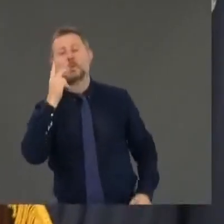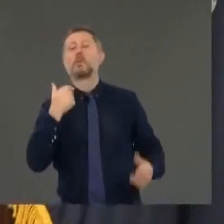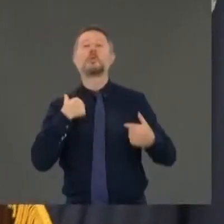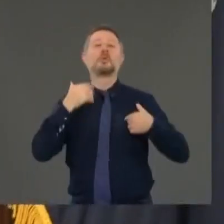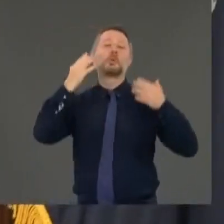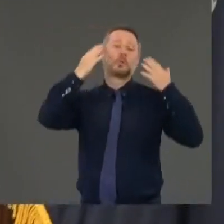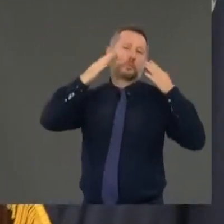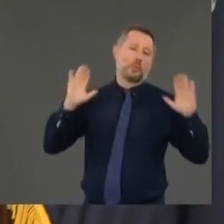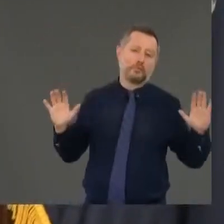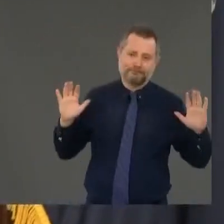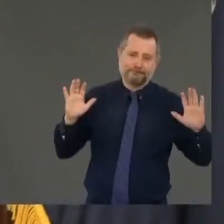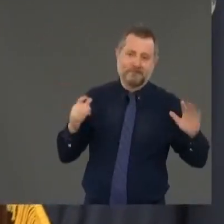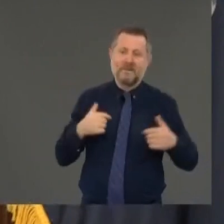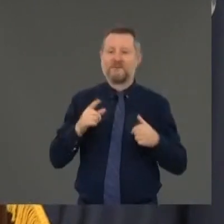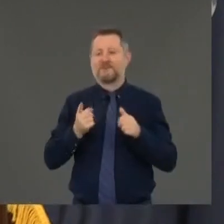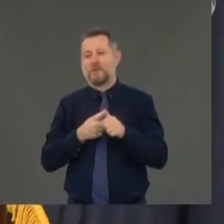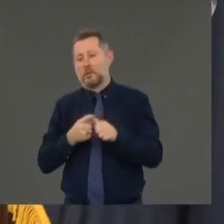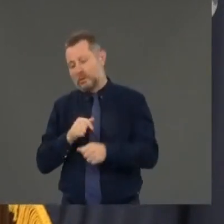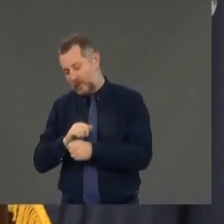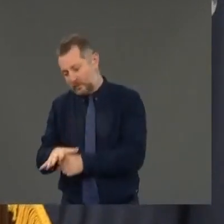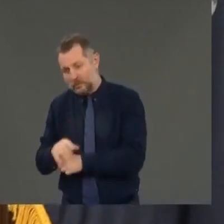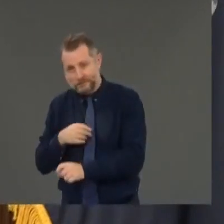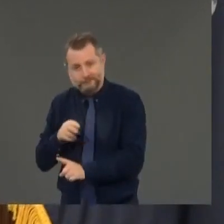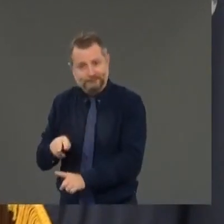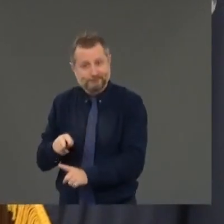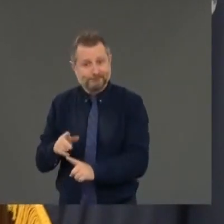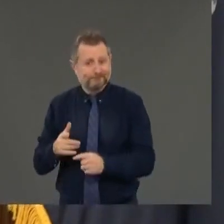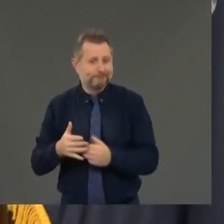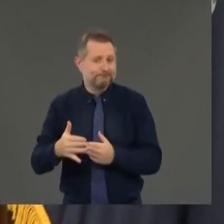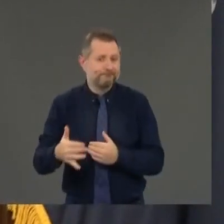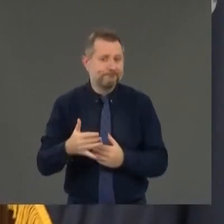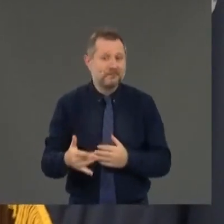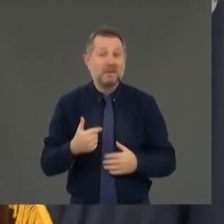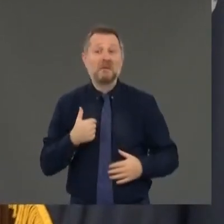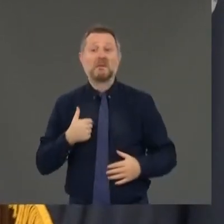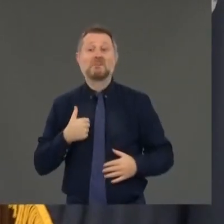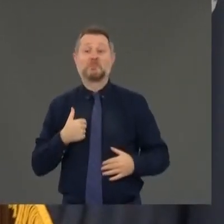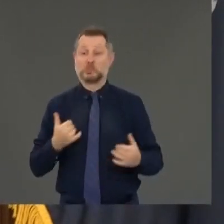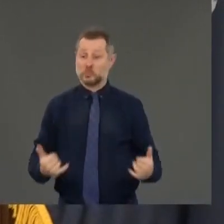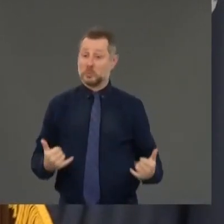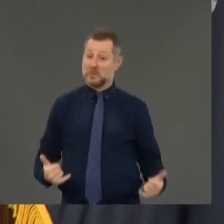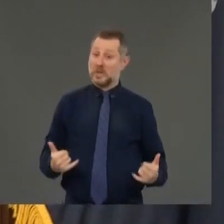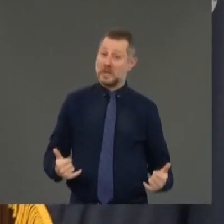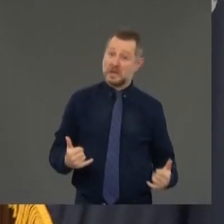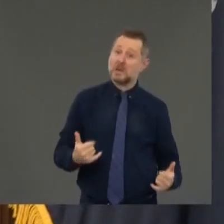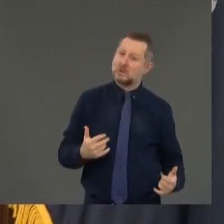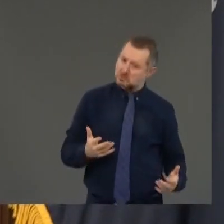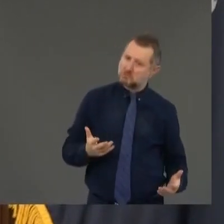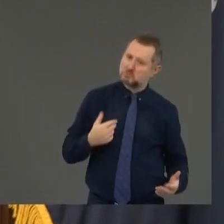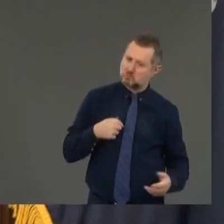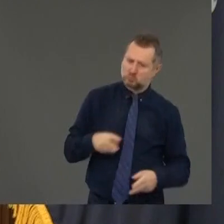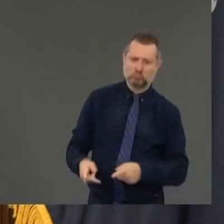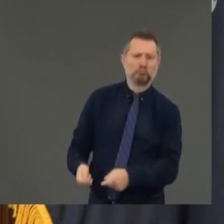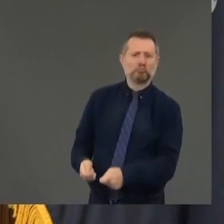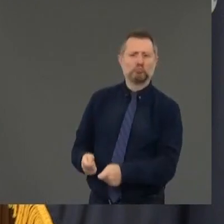THIS YEAR? YEAH, WE DON'T KNOW FOR SURE YET. WE HAVE TO SEE WHERE THE VIRUS